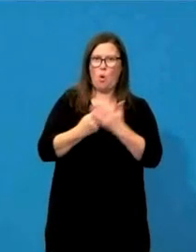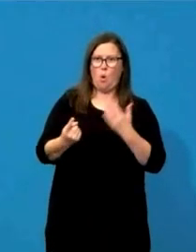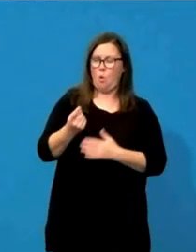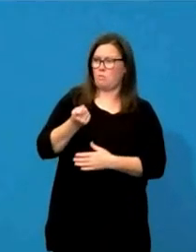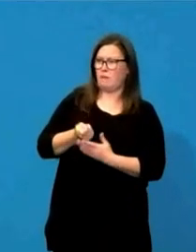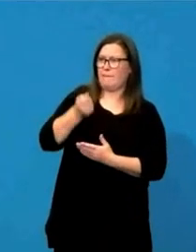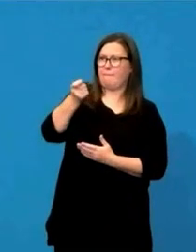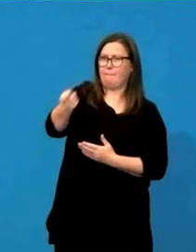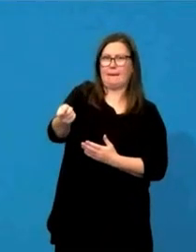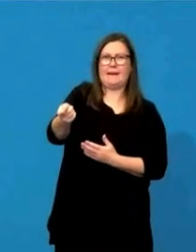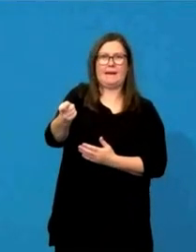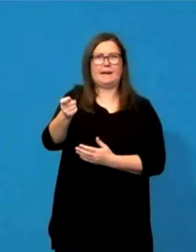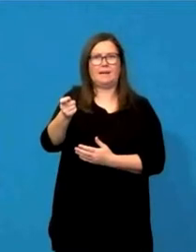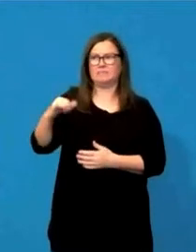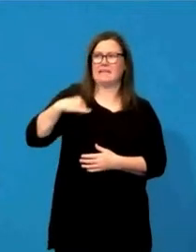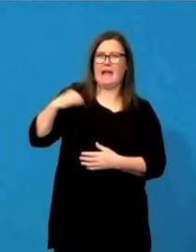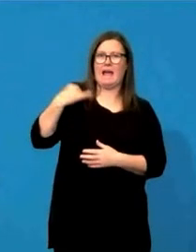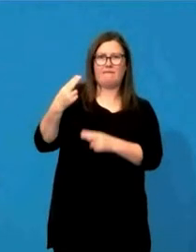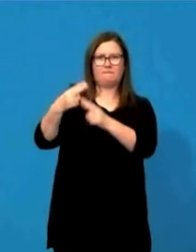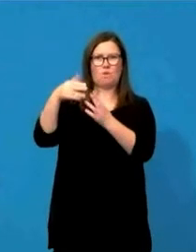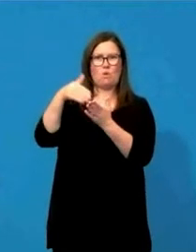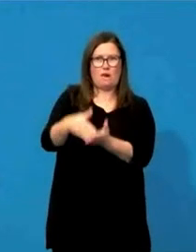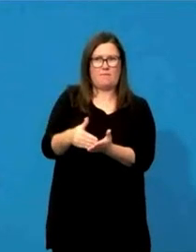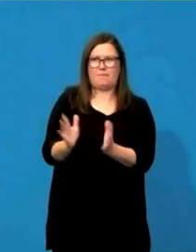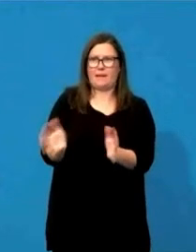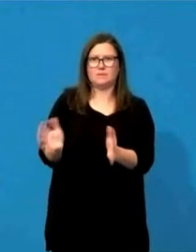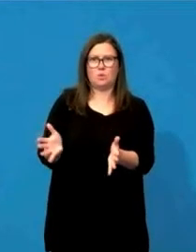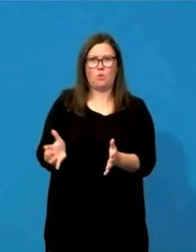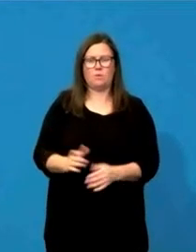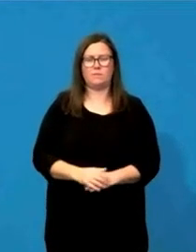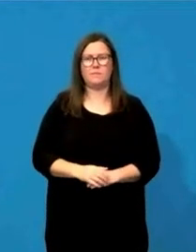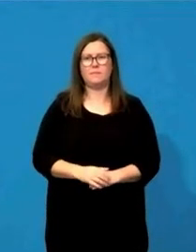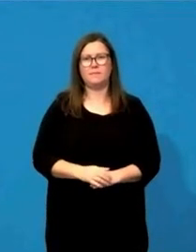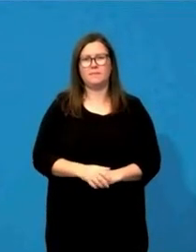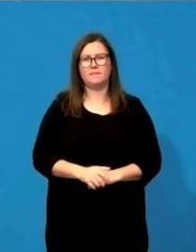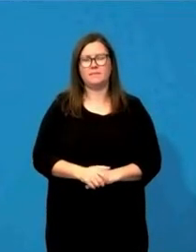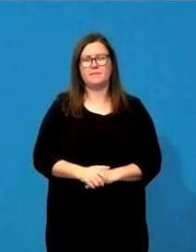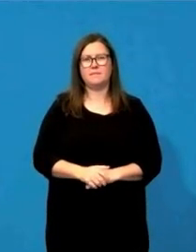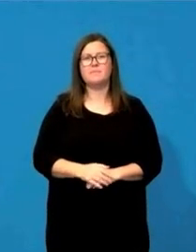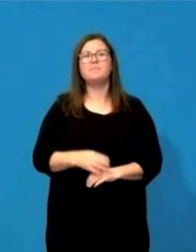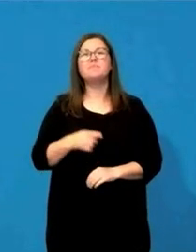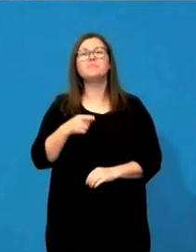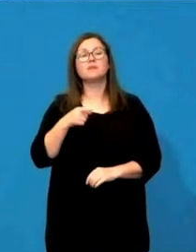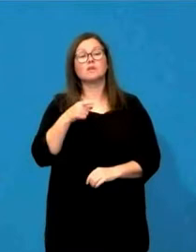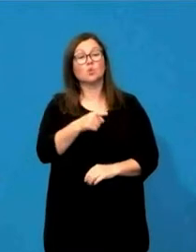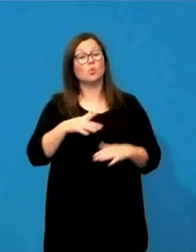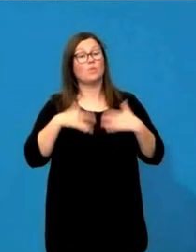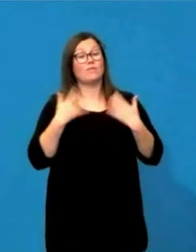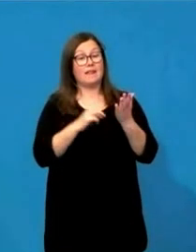Do you feel like the NDIA understands Ronita or First Nations people?